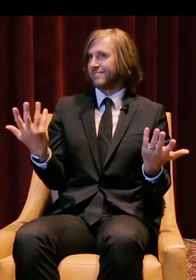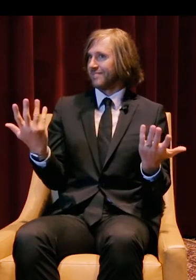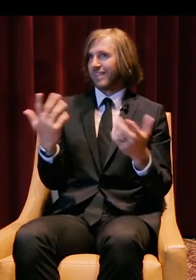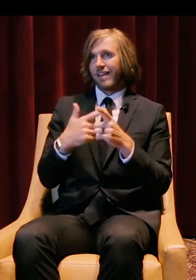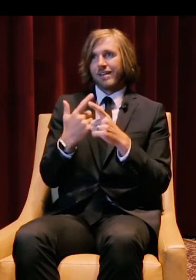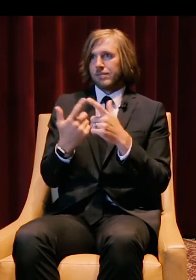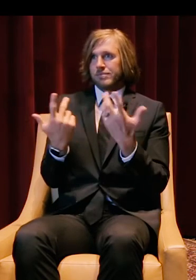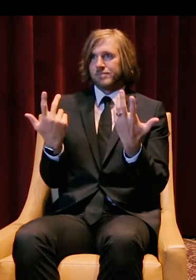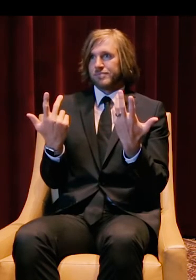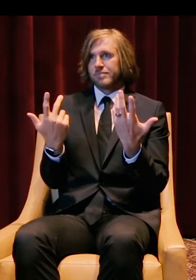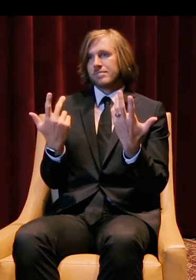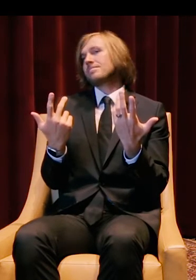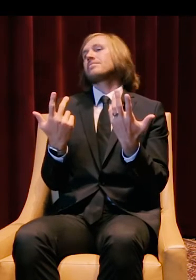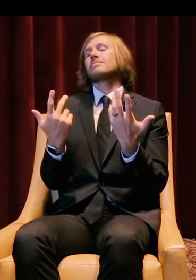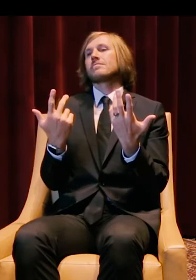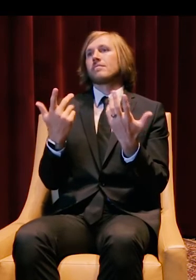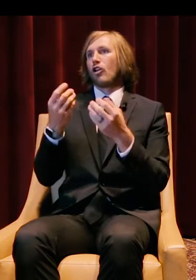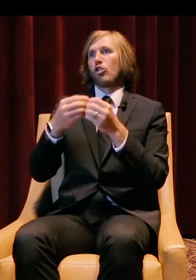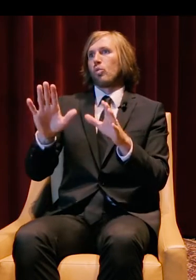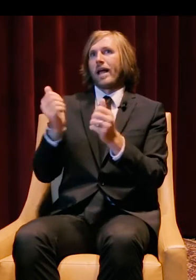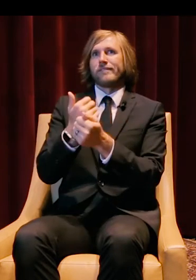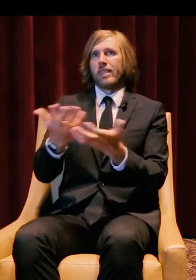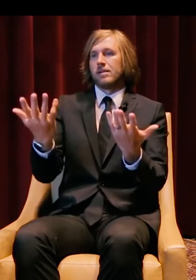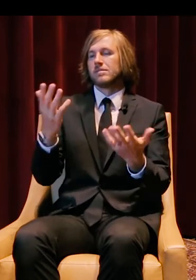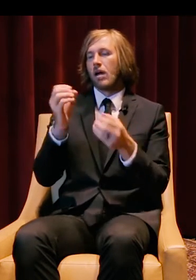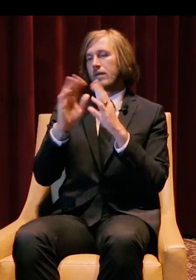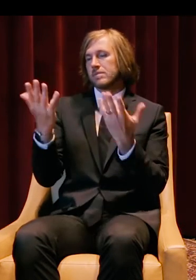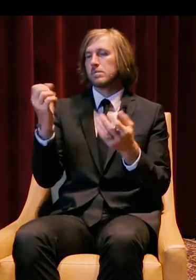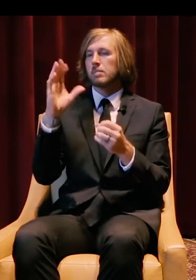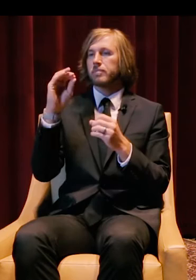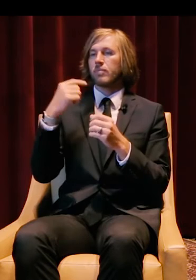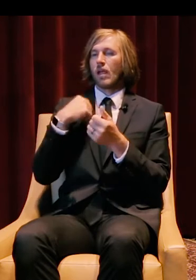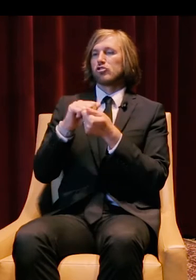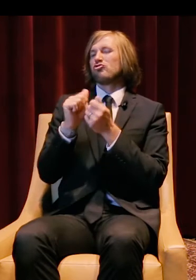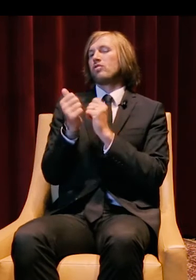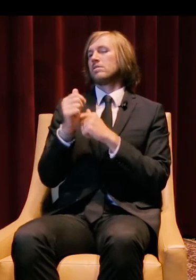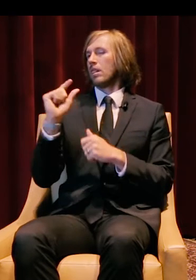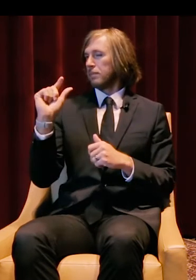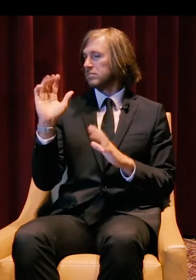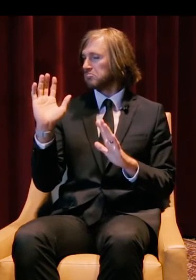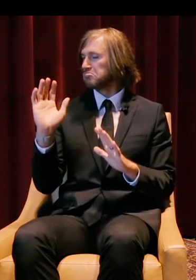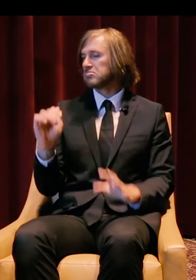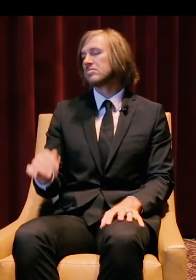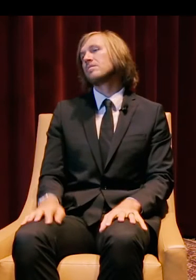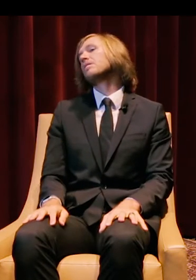you're gonna, you lose everything. I've changed that a little bit, because,